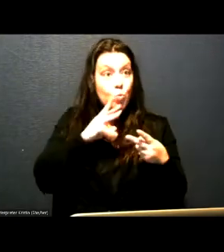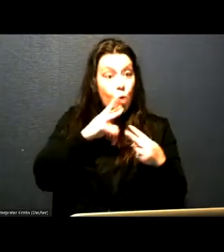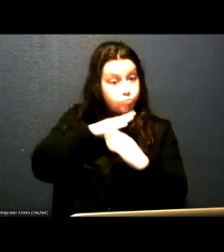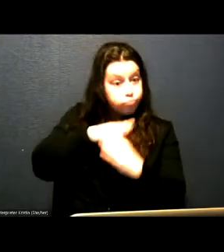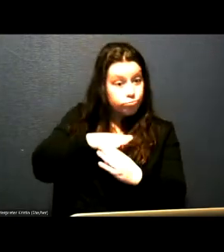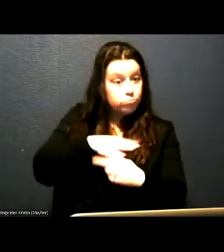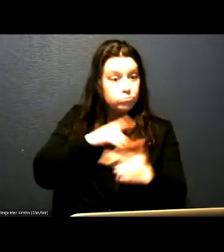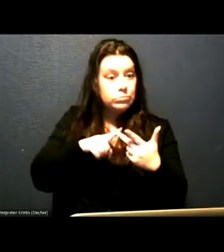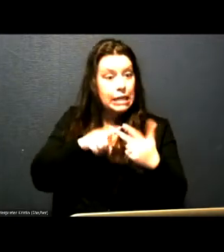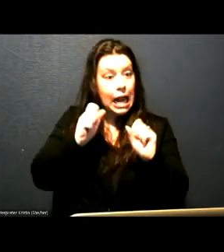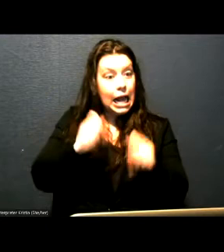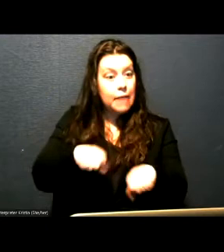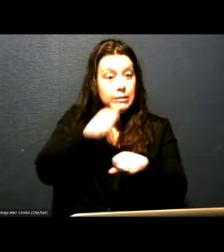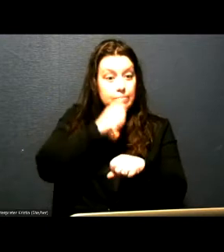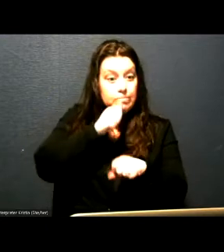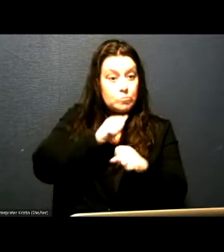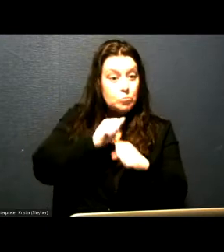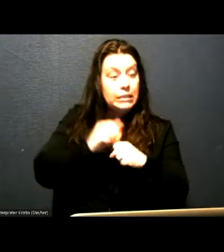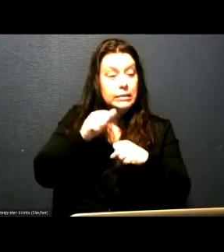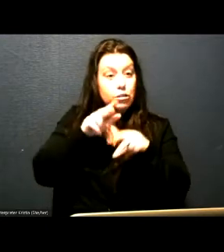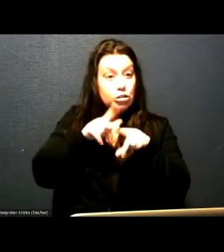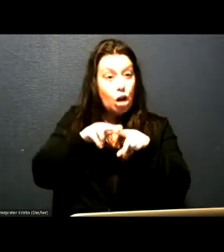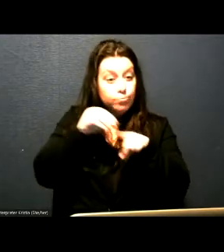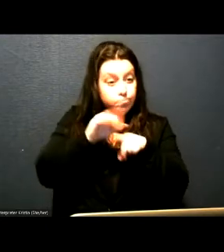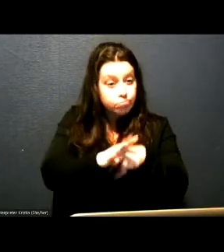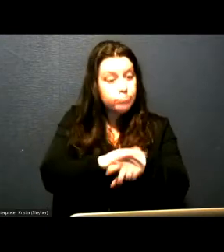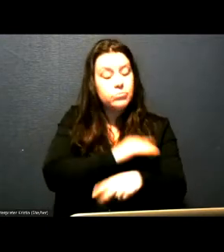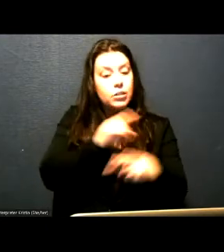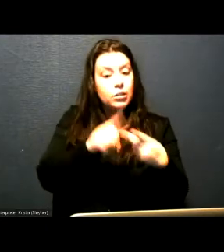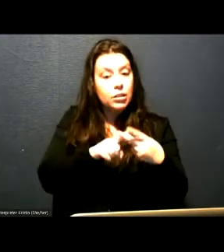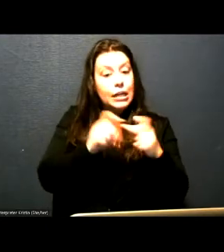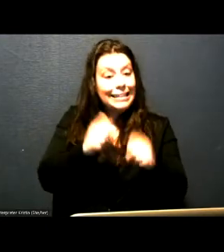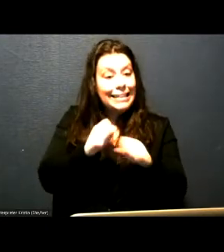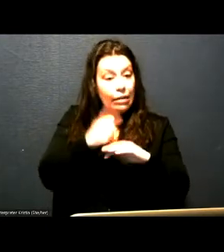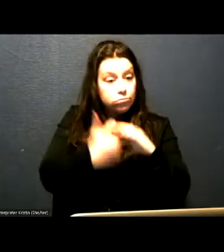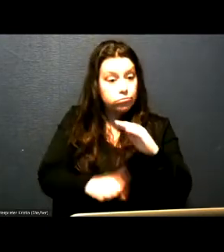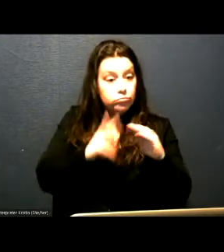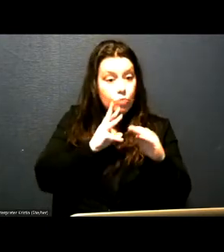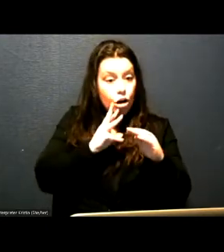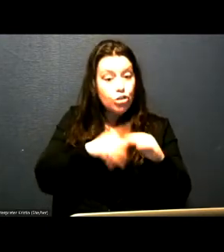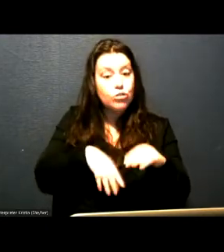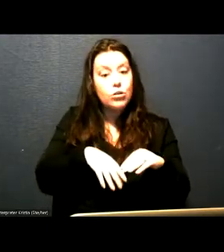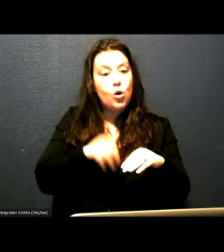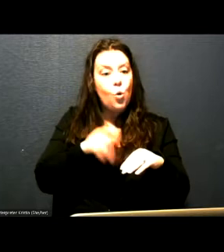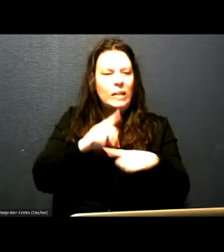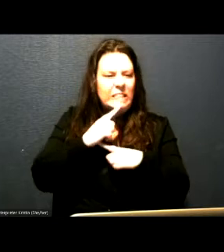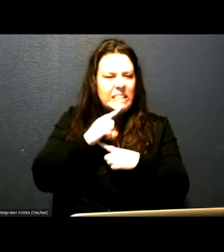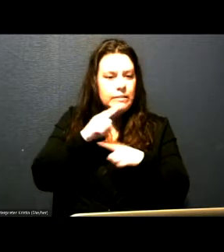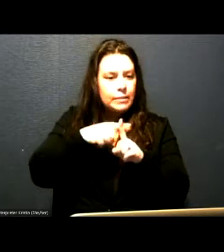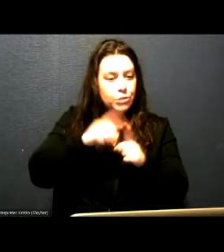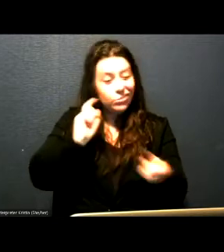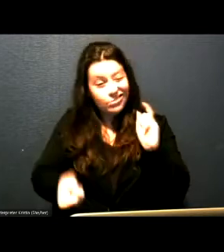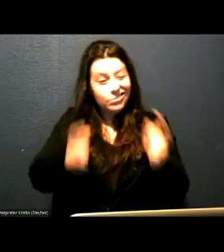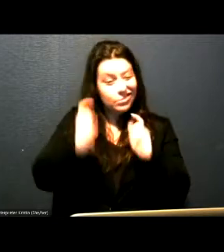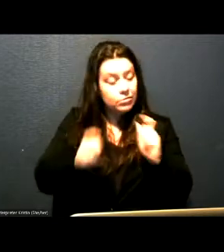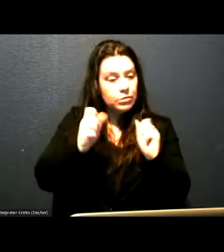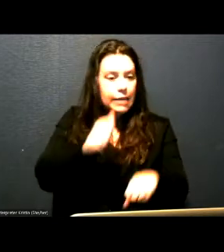Able to submerge, or go under water? Or able to be in extreme temperatures? What do you think?